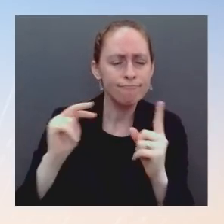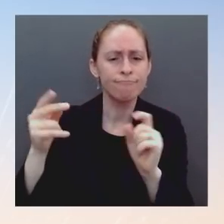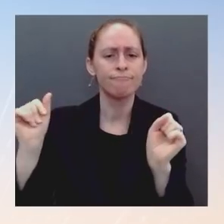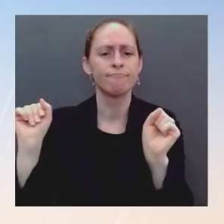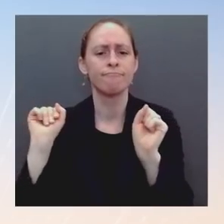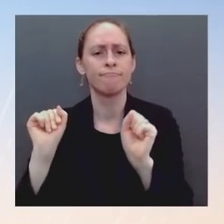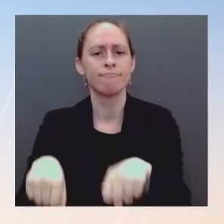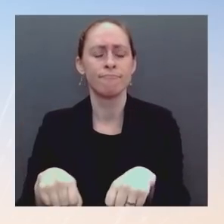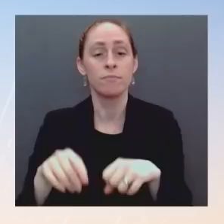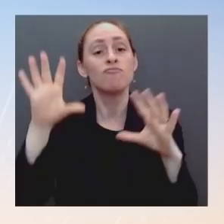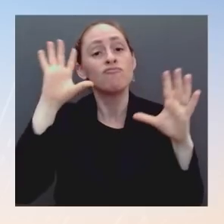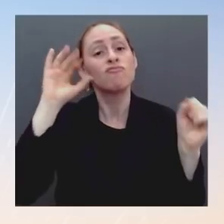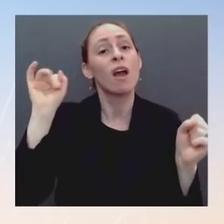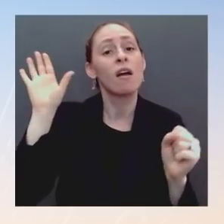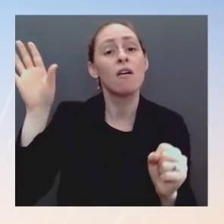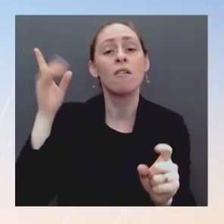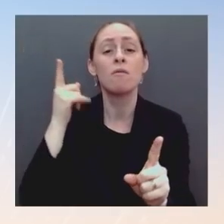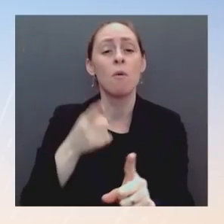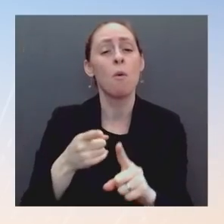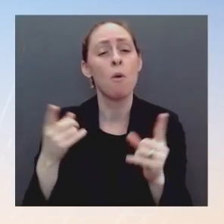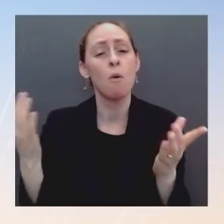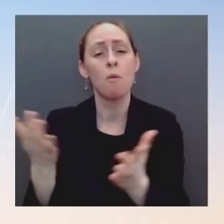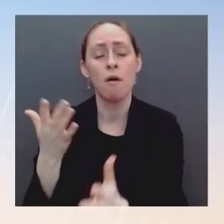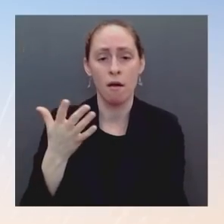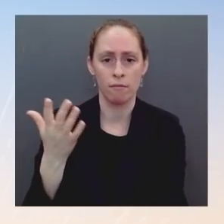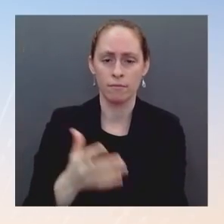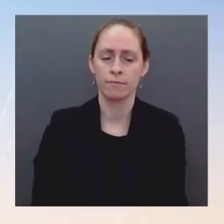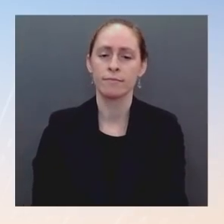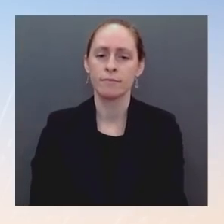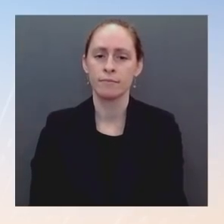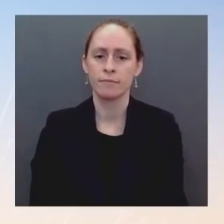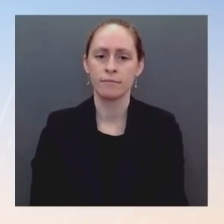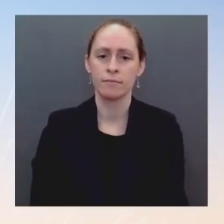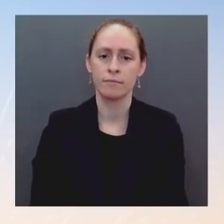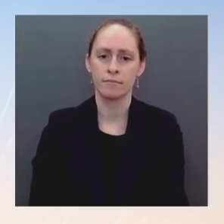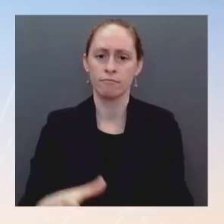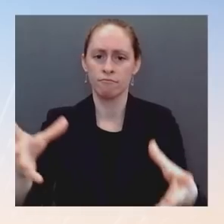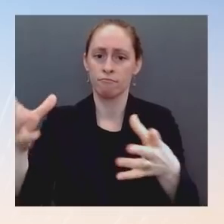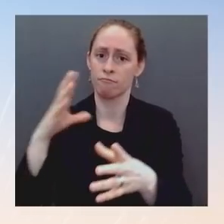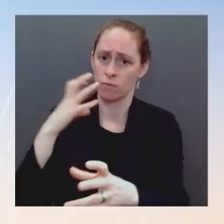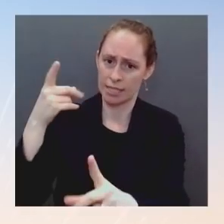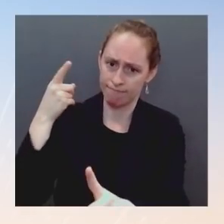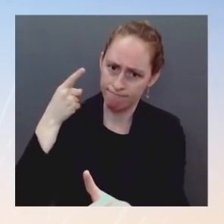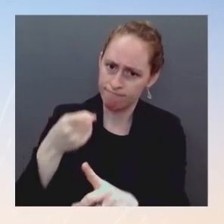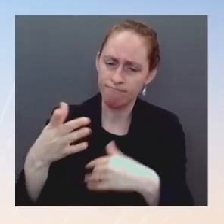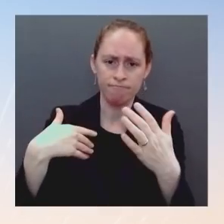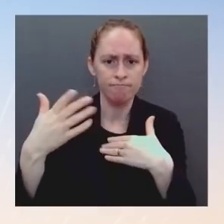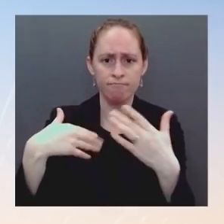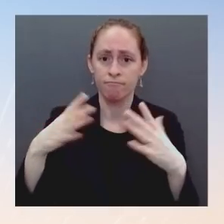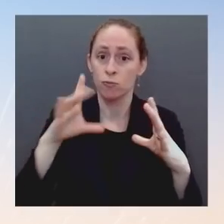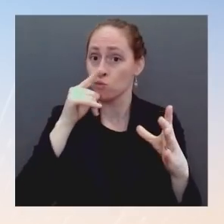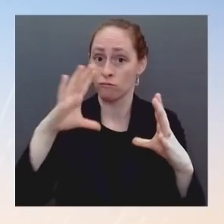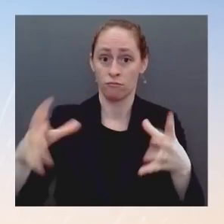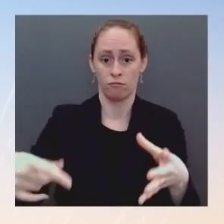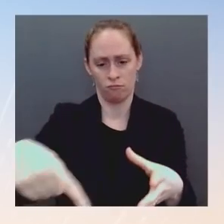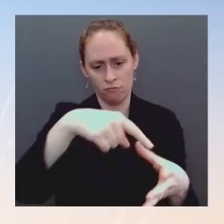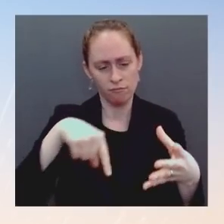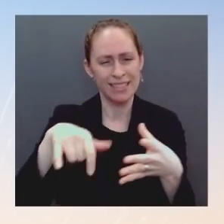of Black women with impeccable -- an impeccable record -- impeccable records and impeccable credentials.